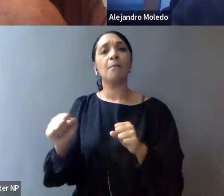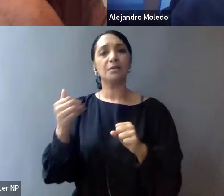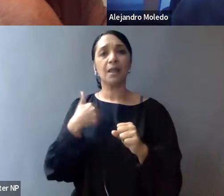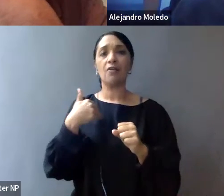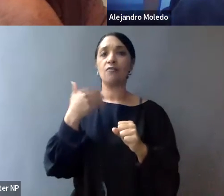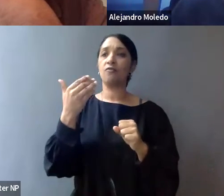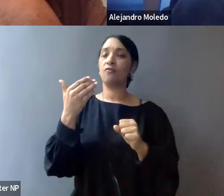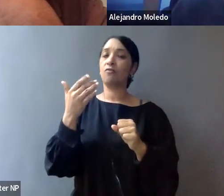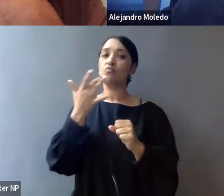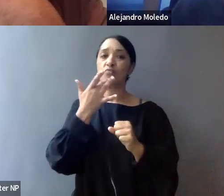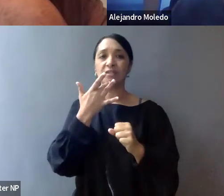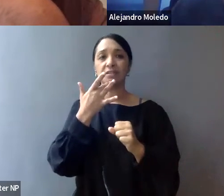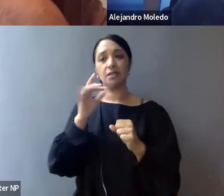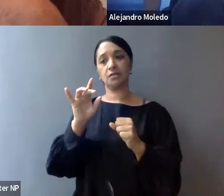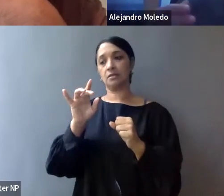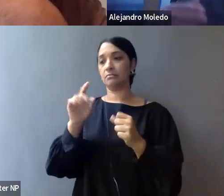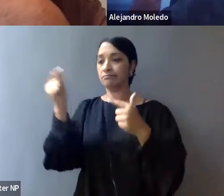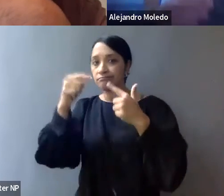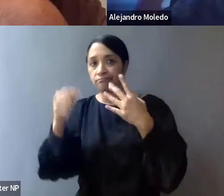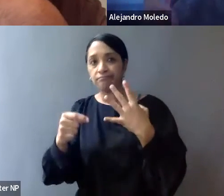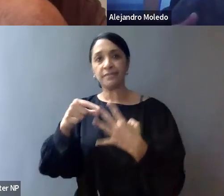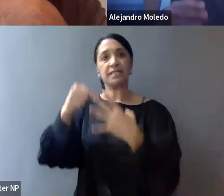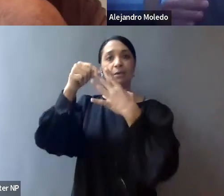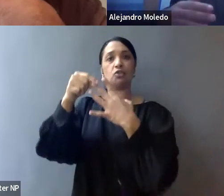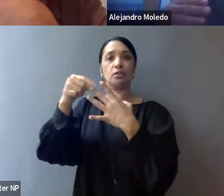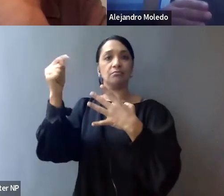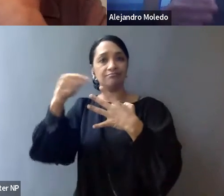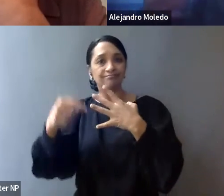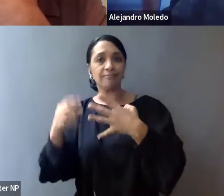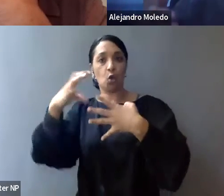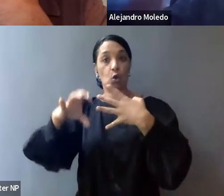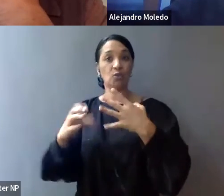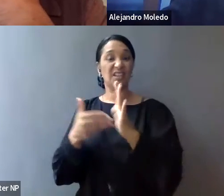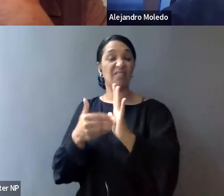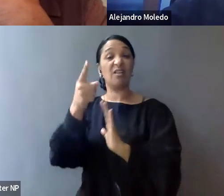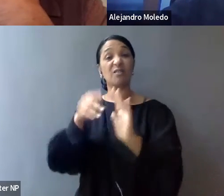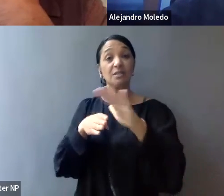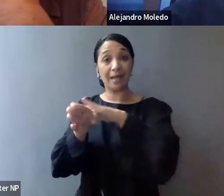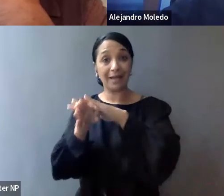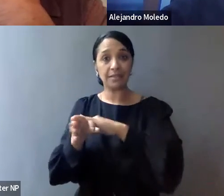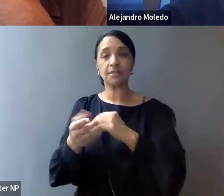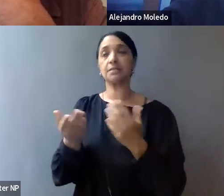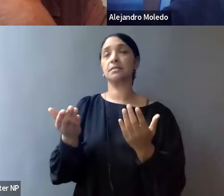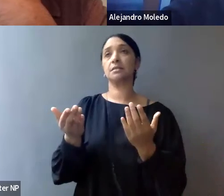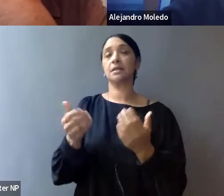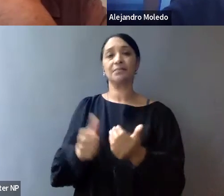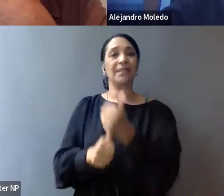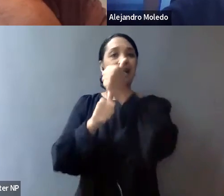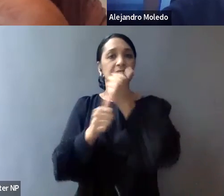or special conditions for Persons with Disabilities, so, for example, the access to assistive technologies